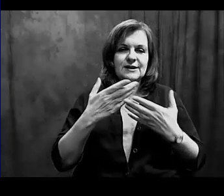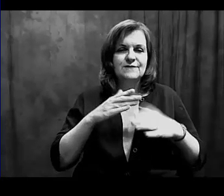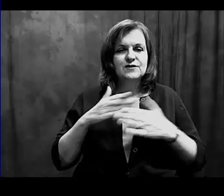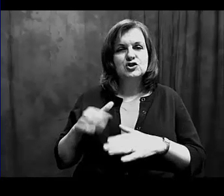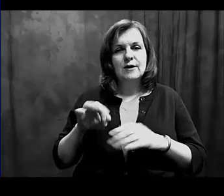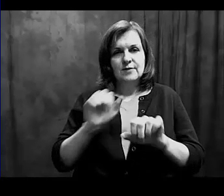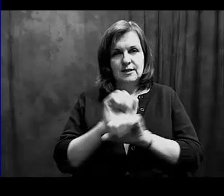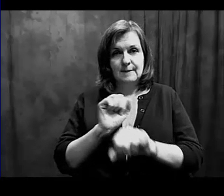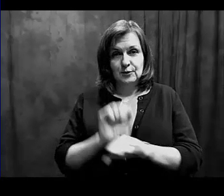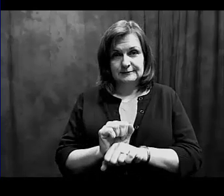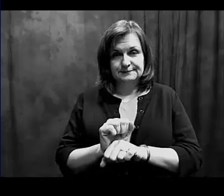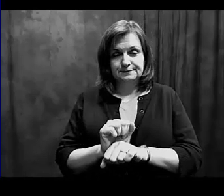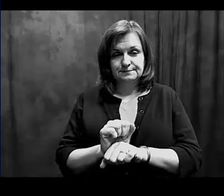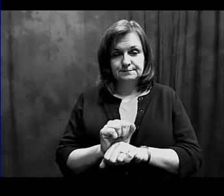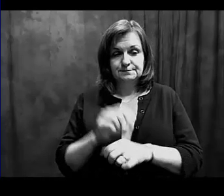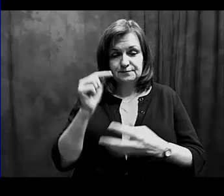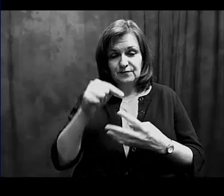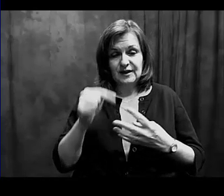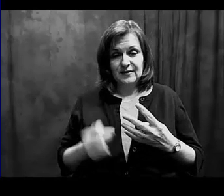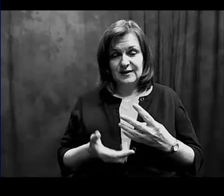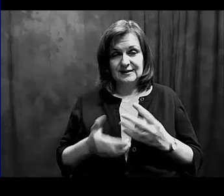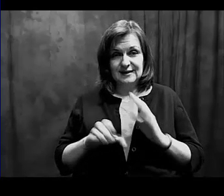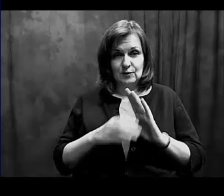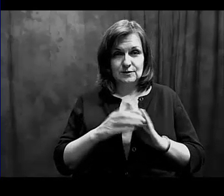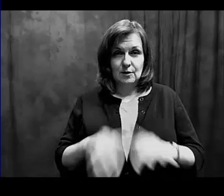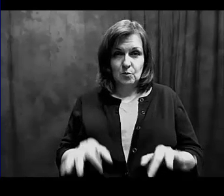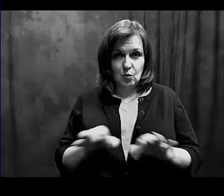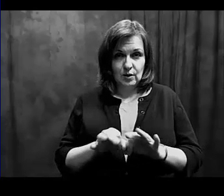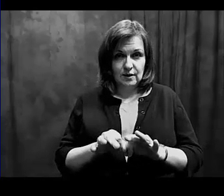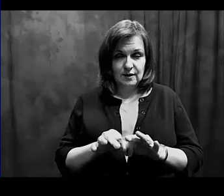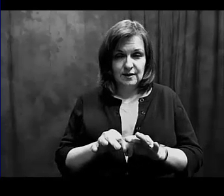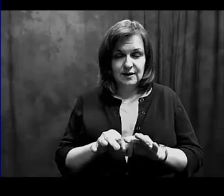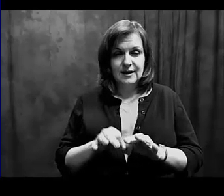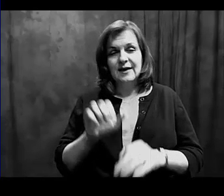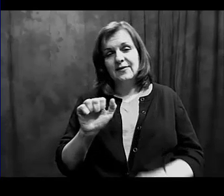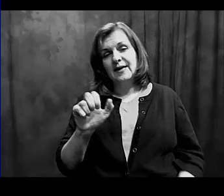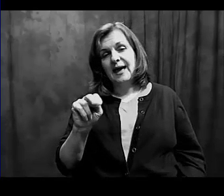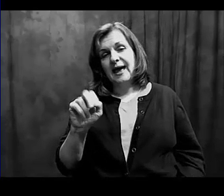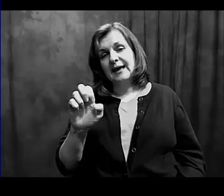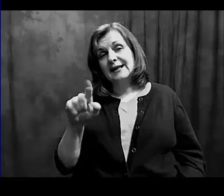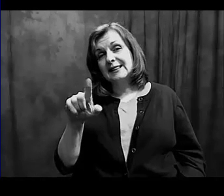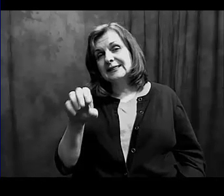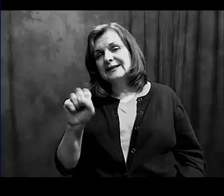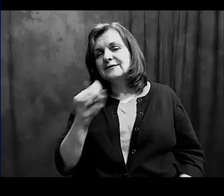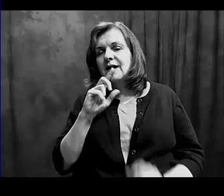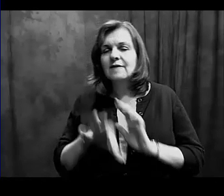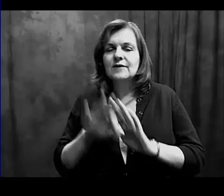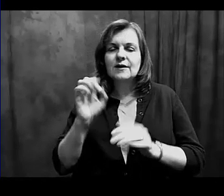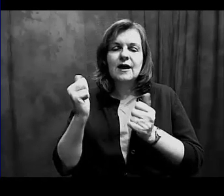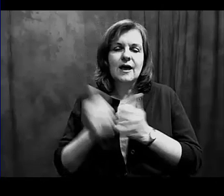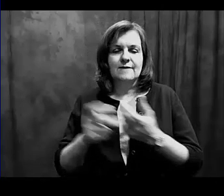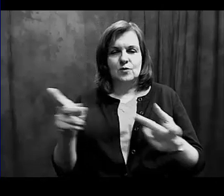these are important because these Annelids, or earthworms, are found absolutely everywhere